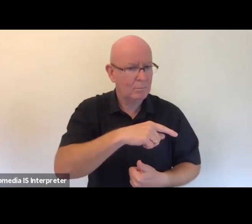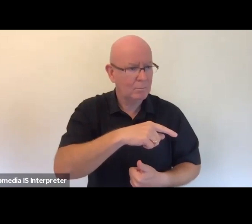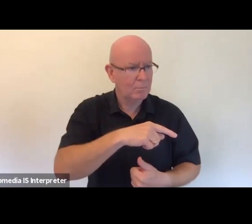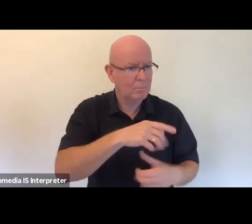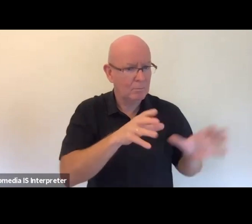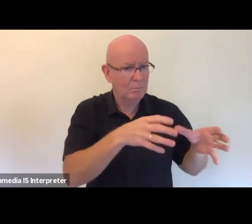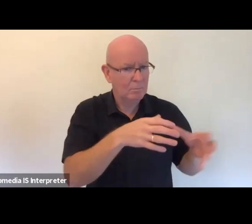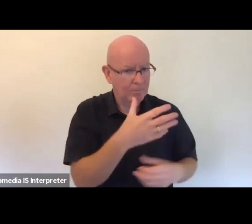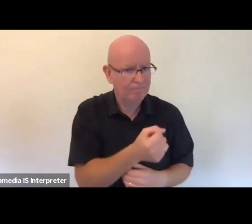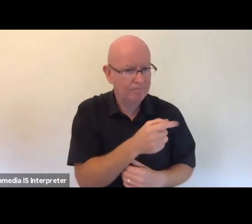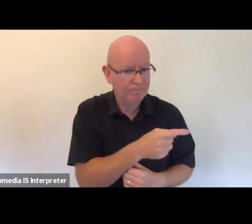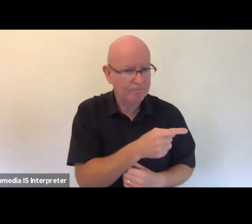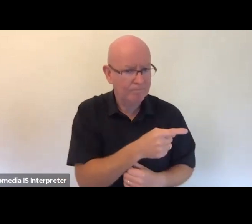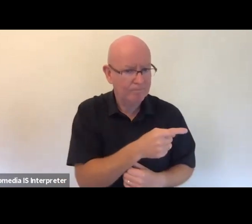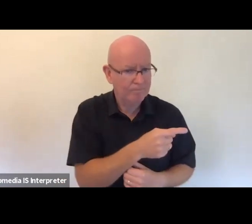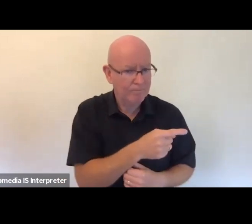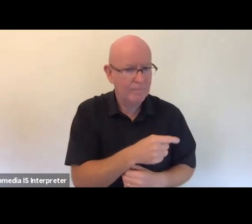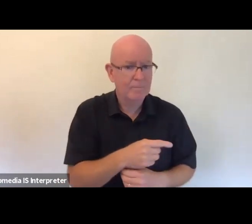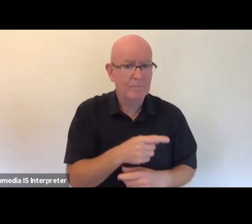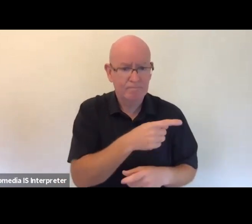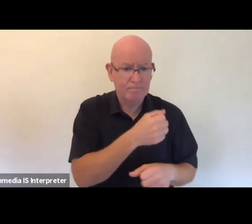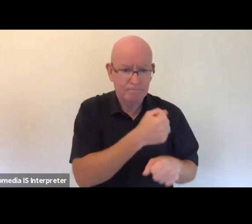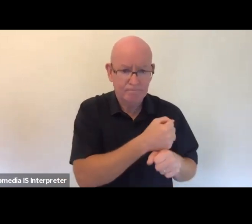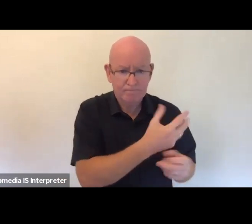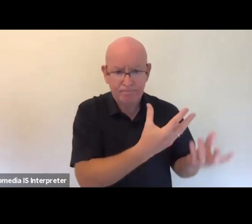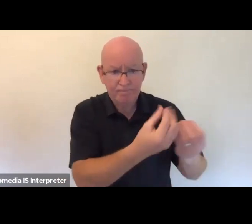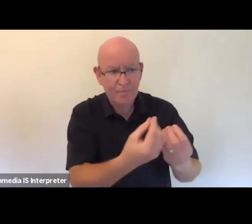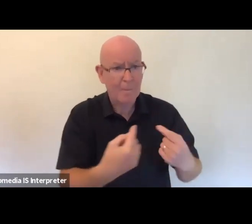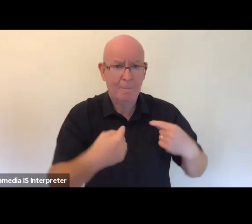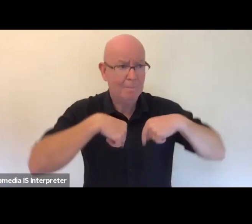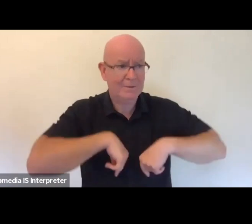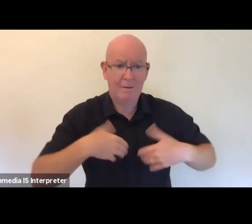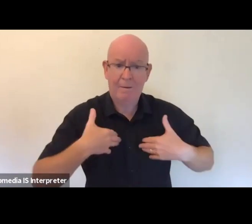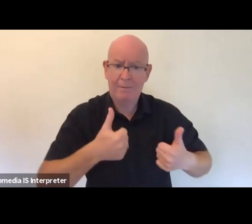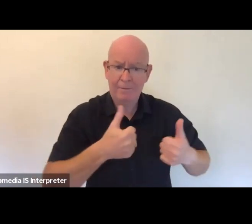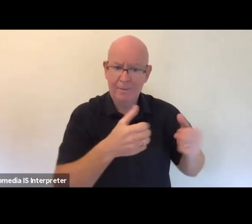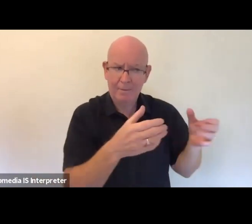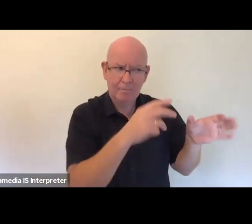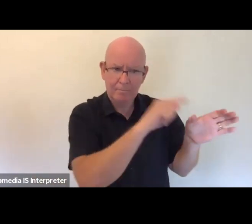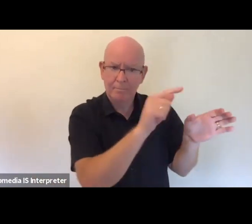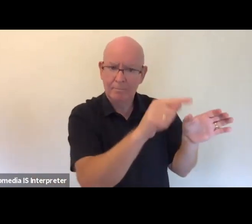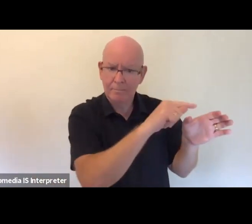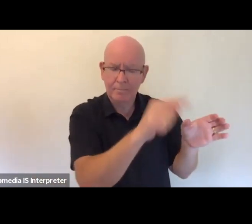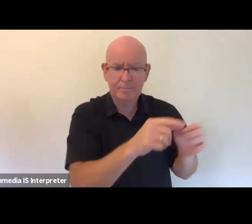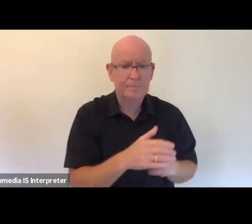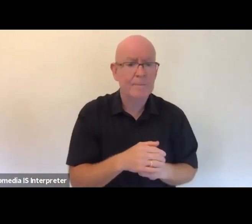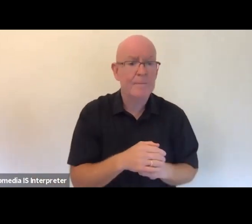You know that the process is a bit bureaucratic and also a bit complicated.